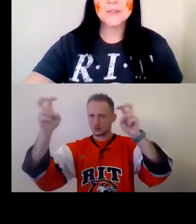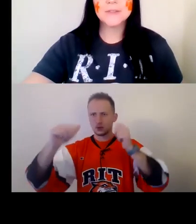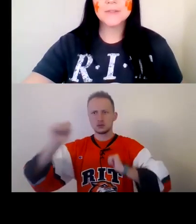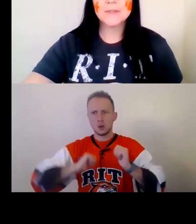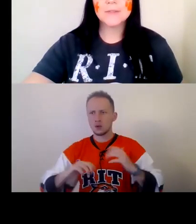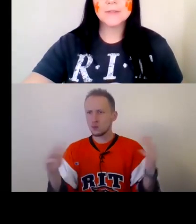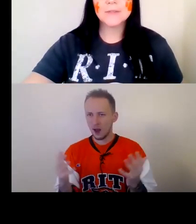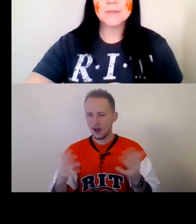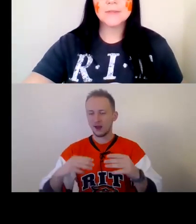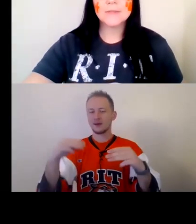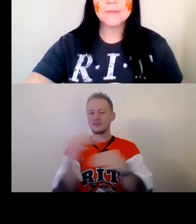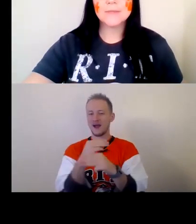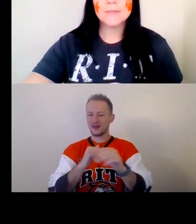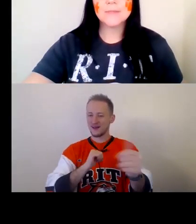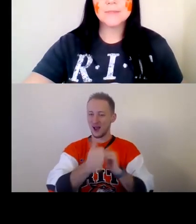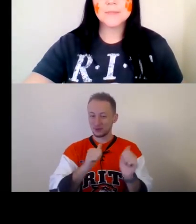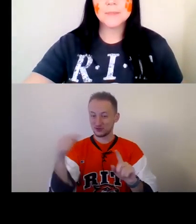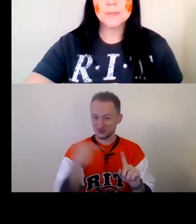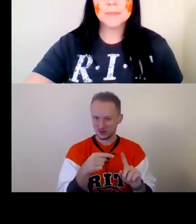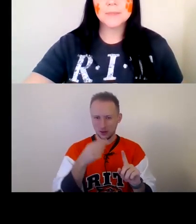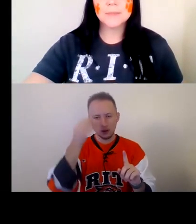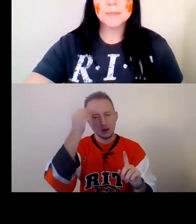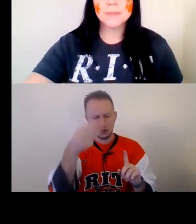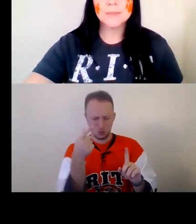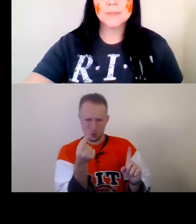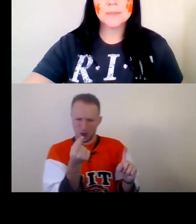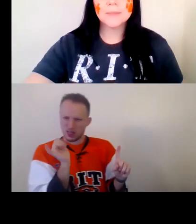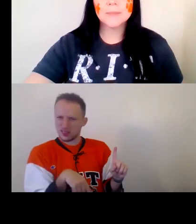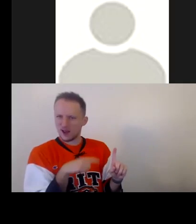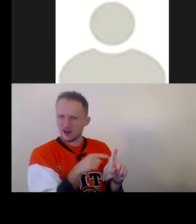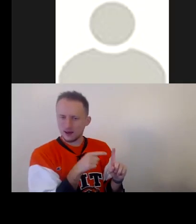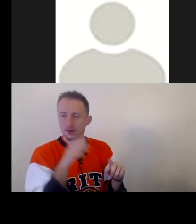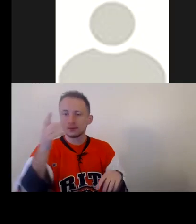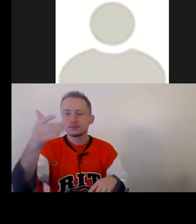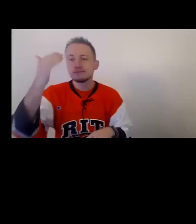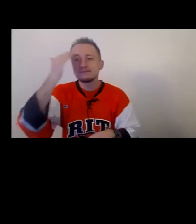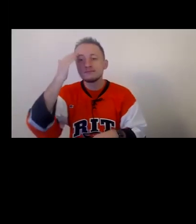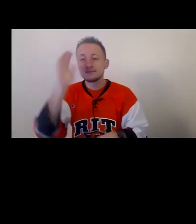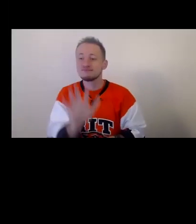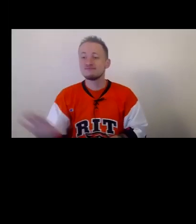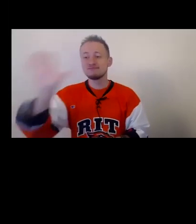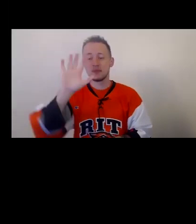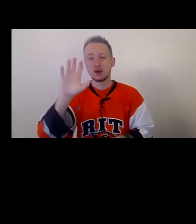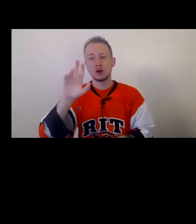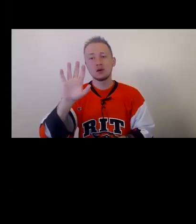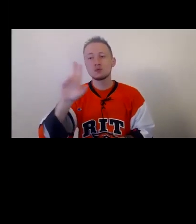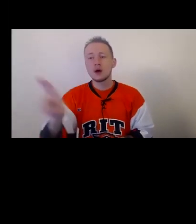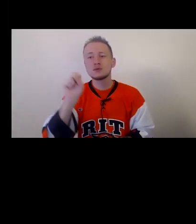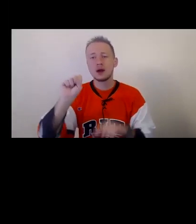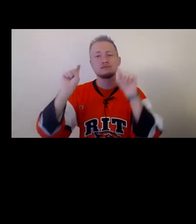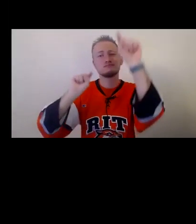Matt: Now the title of our show is MATH THAT! You might be familiar with, throughout the USA,